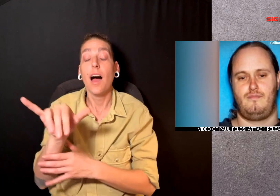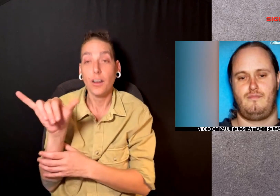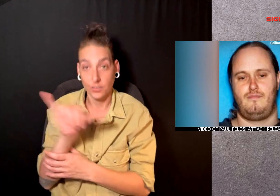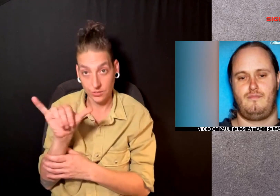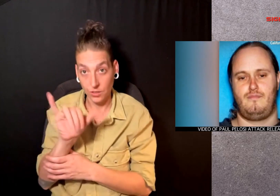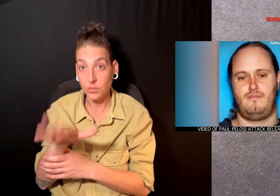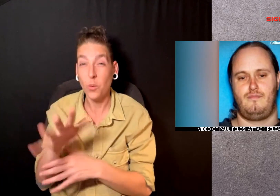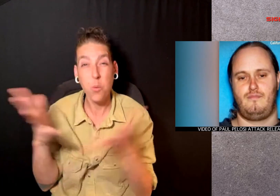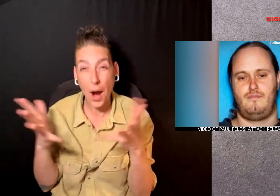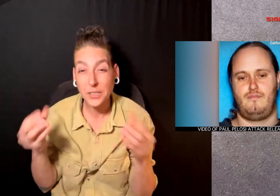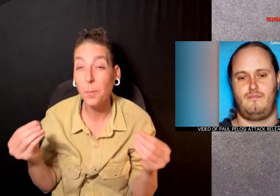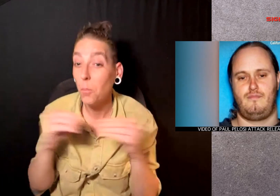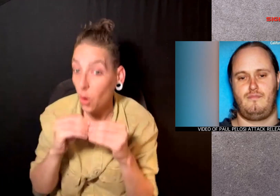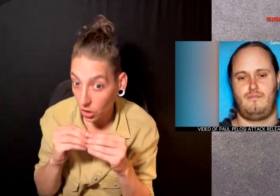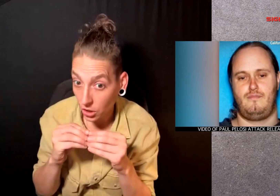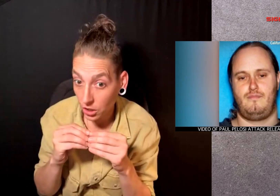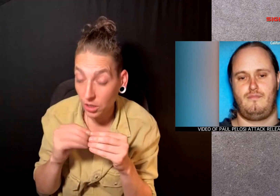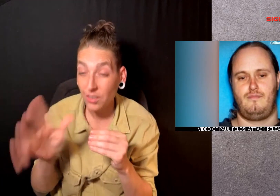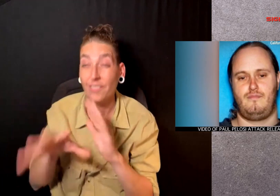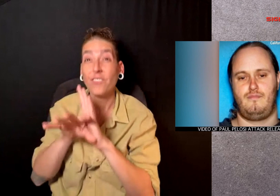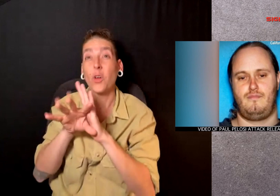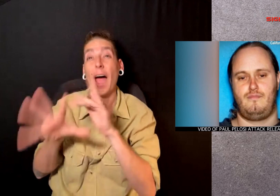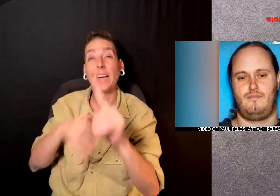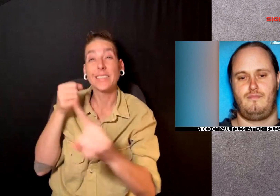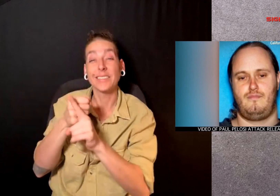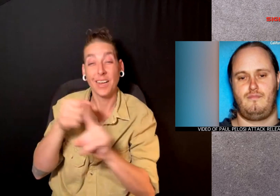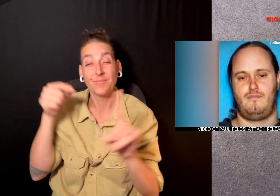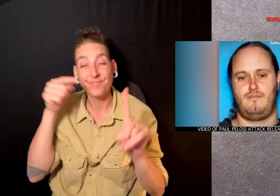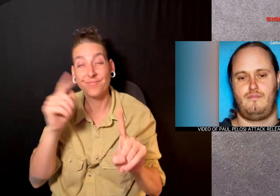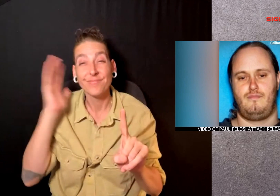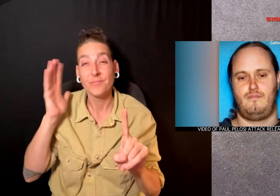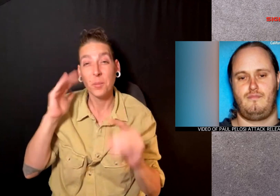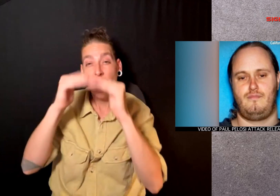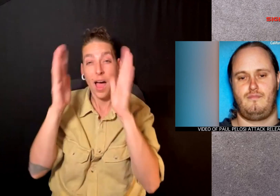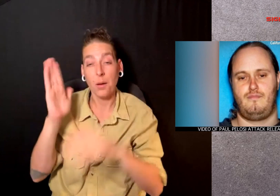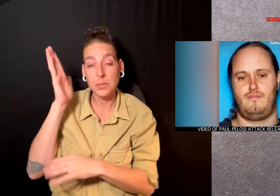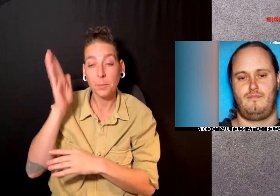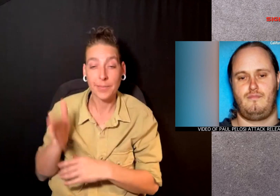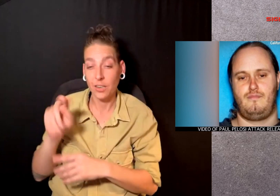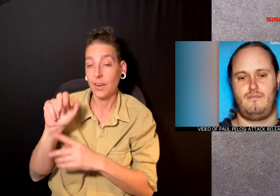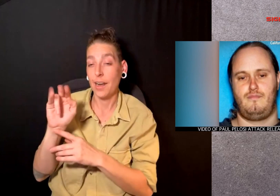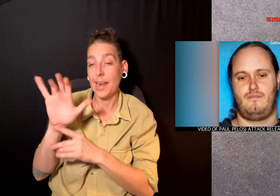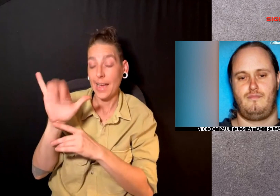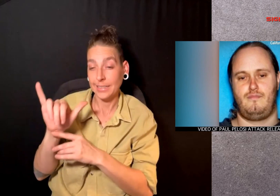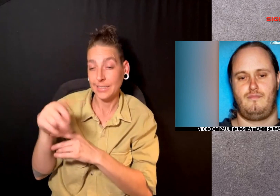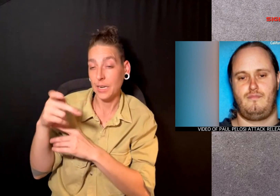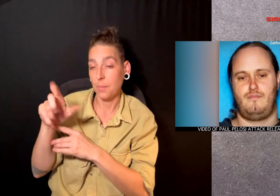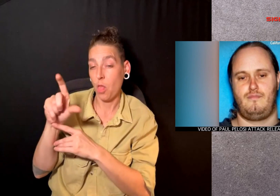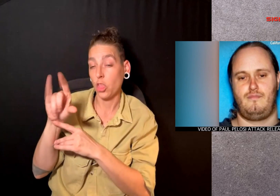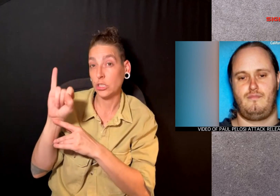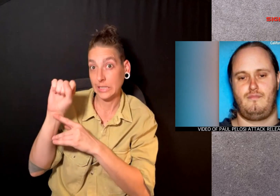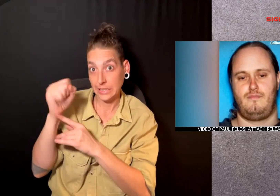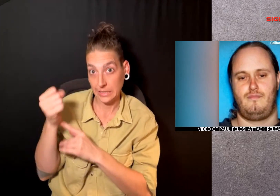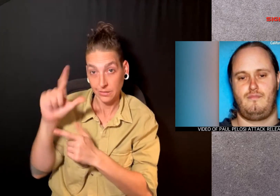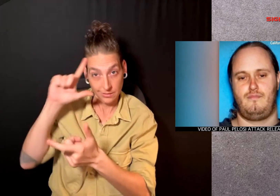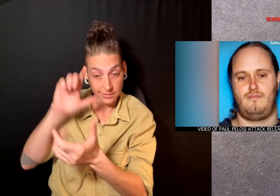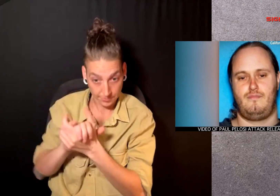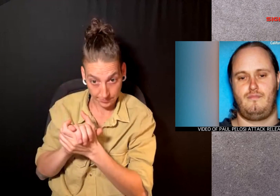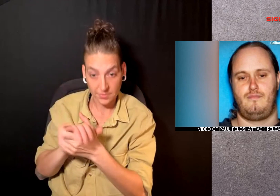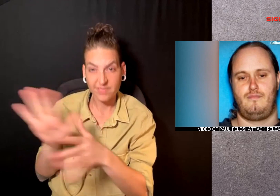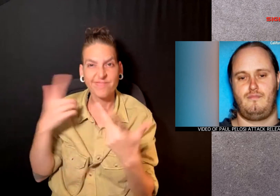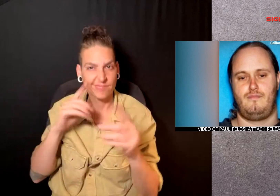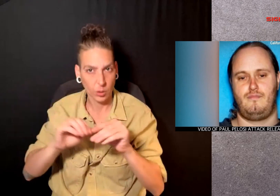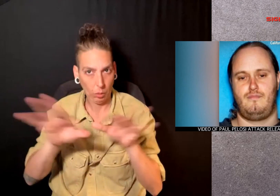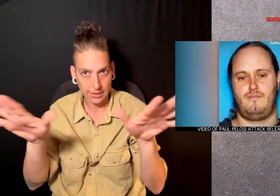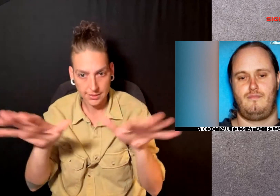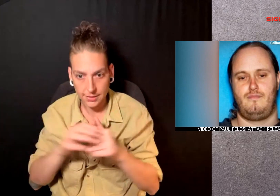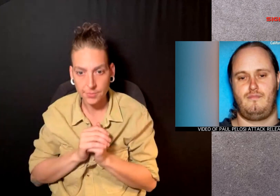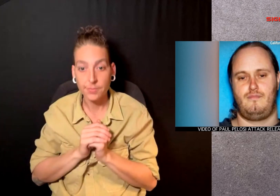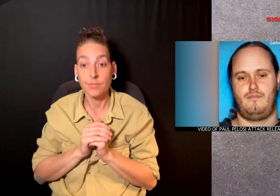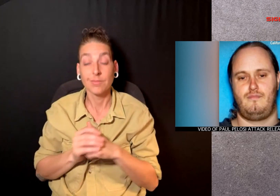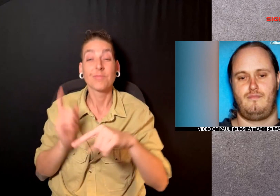also today video of the attack on former House Speaker Nancy Pelosi's husband was released and